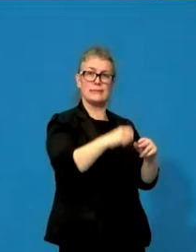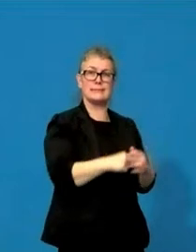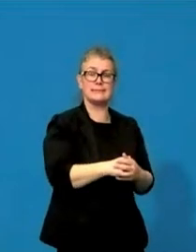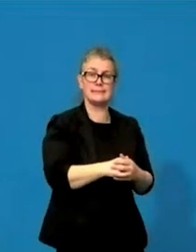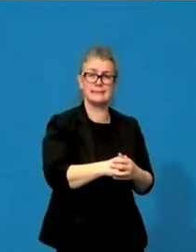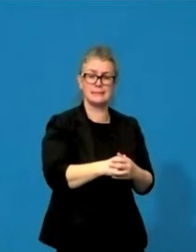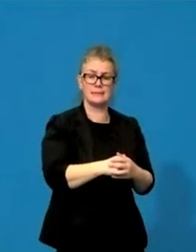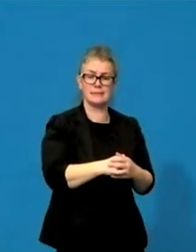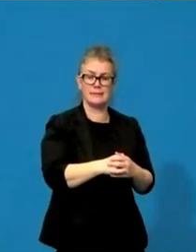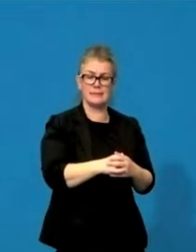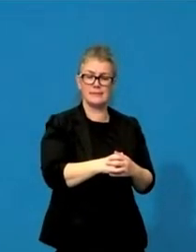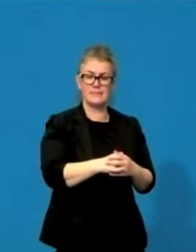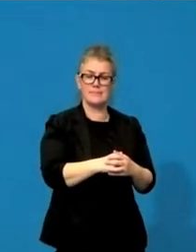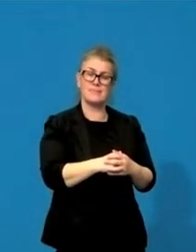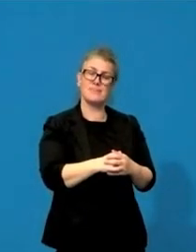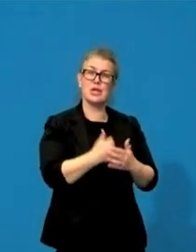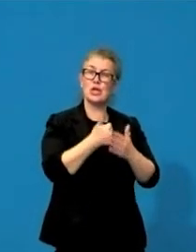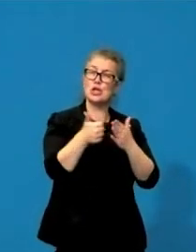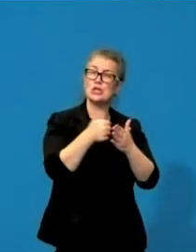And how much time do they generally spend with him?